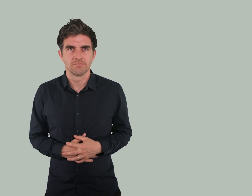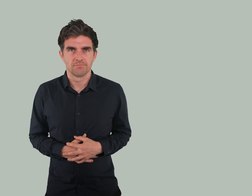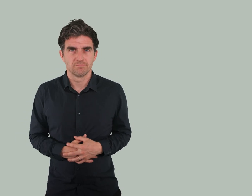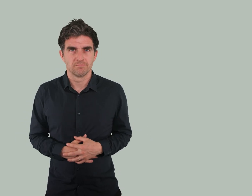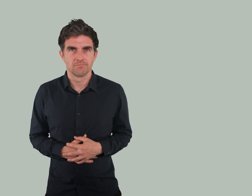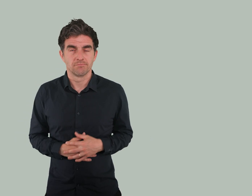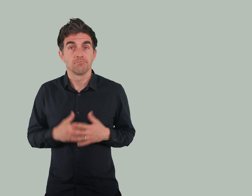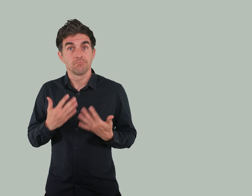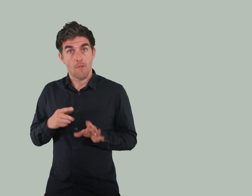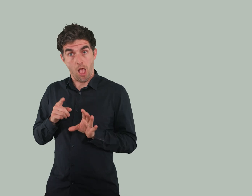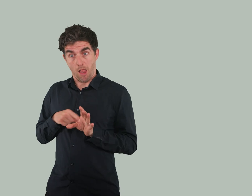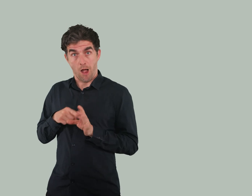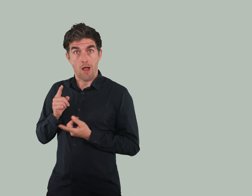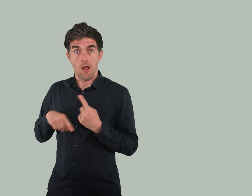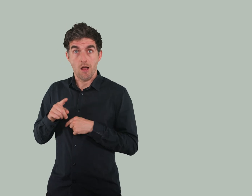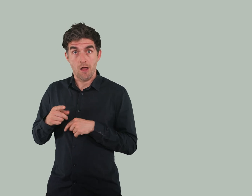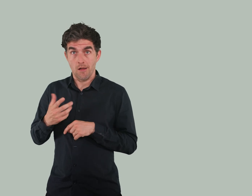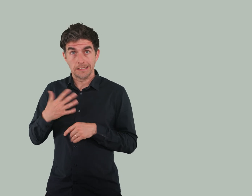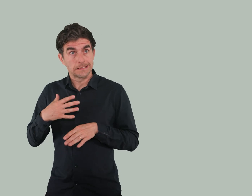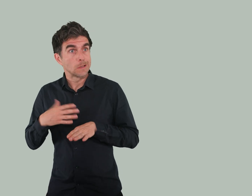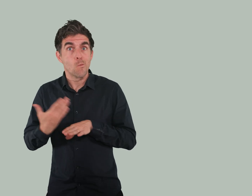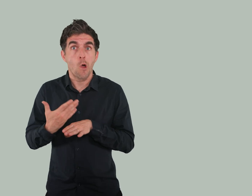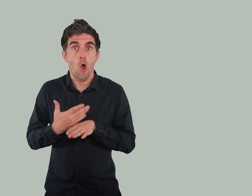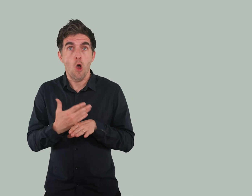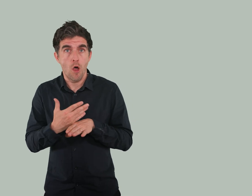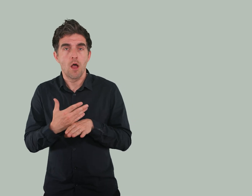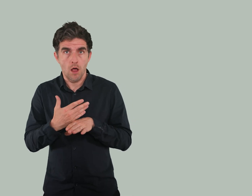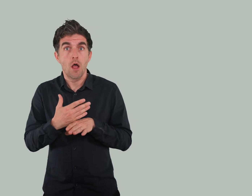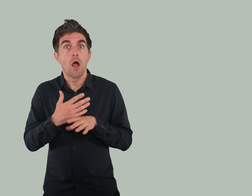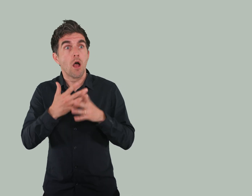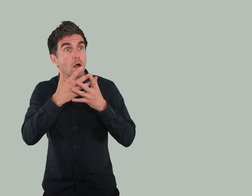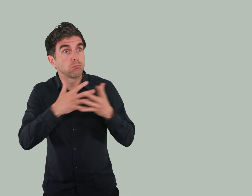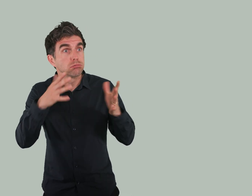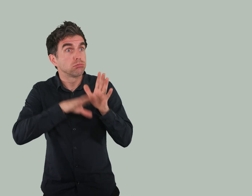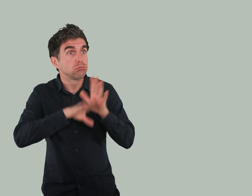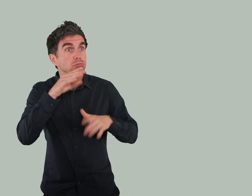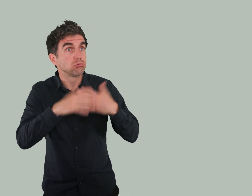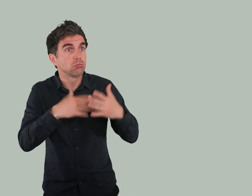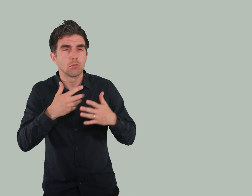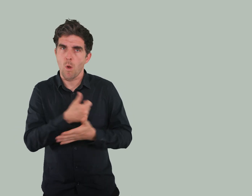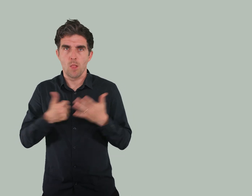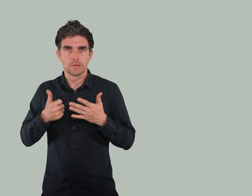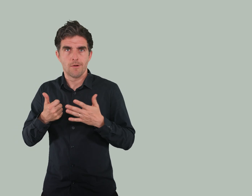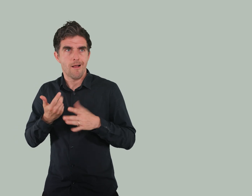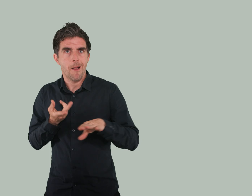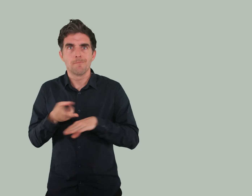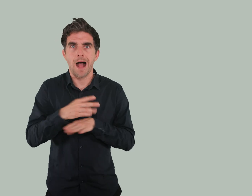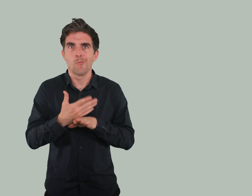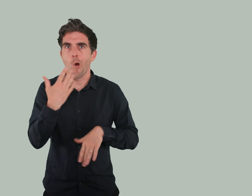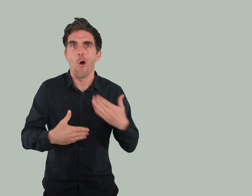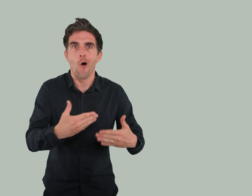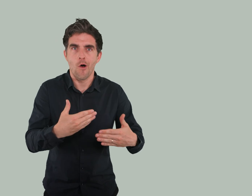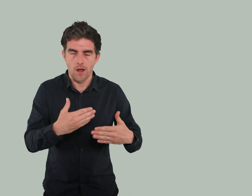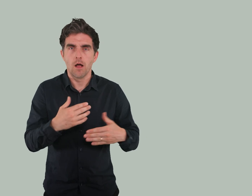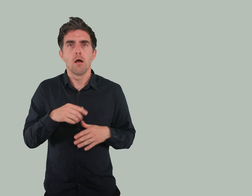214. But youth employment tends to bounce back when growth resumes.